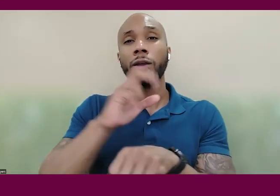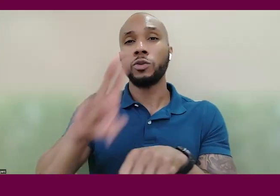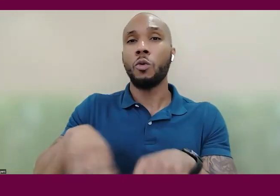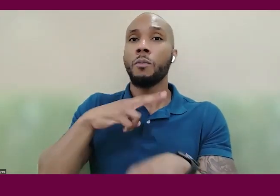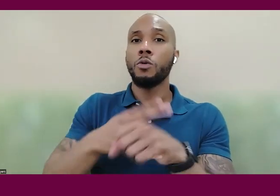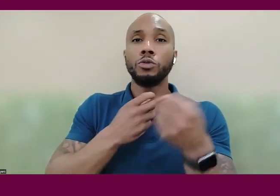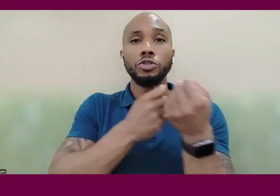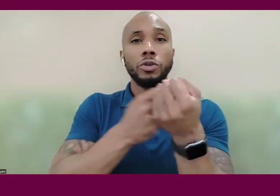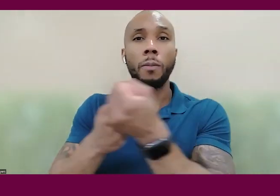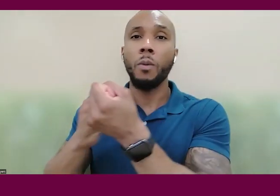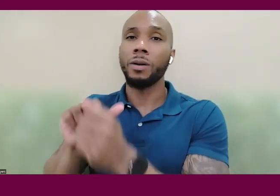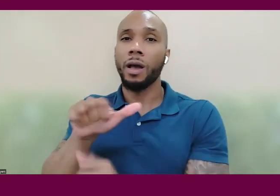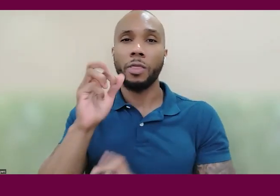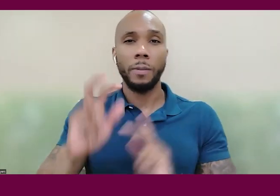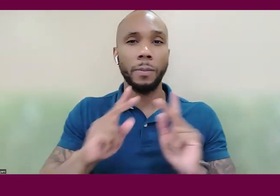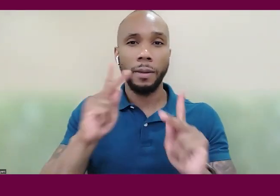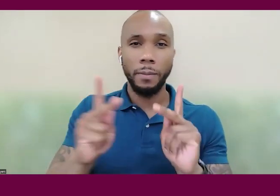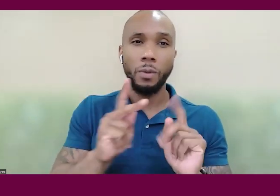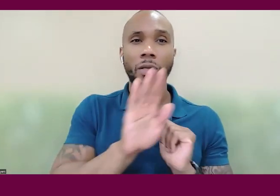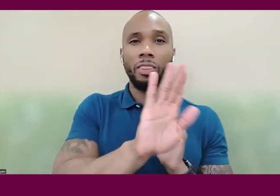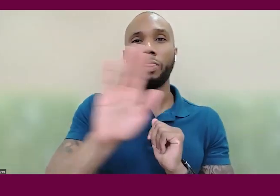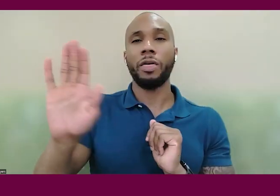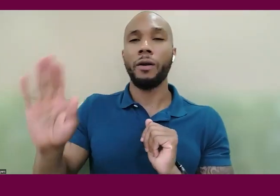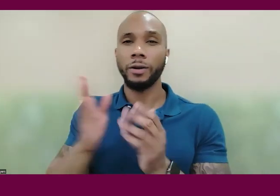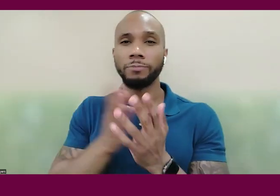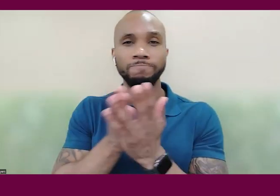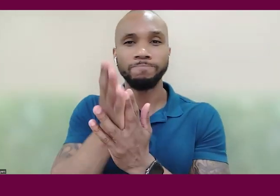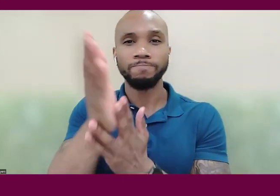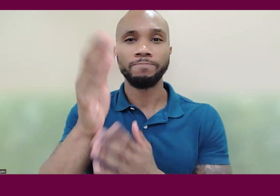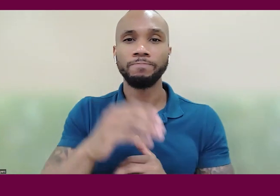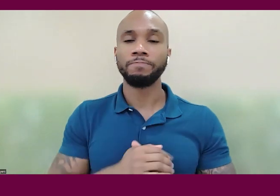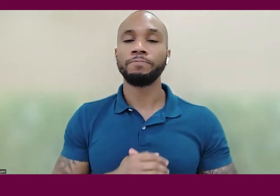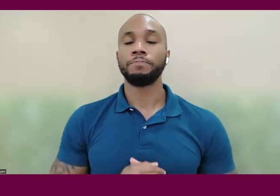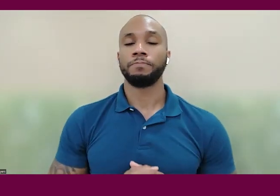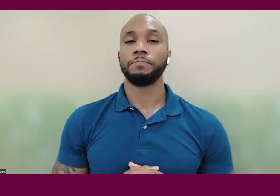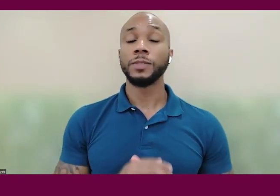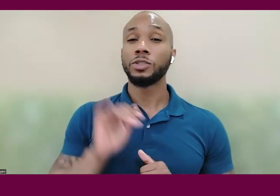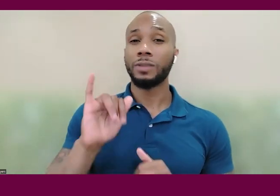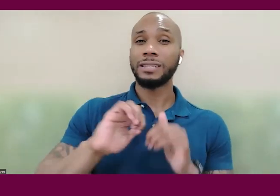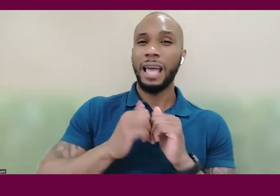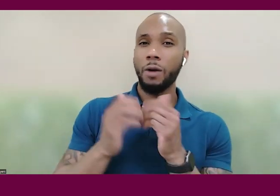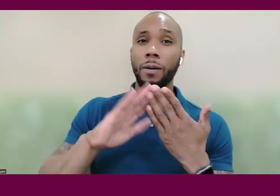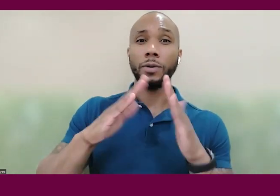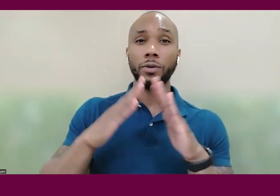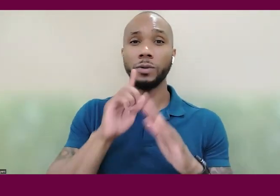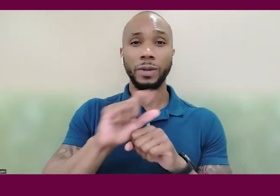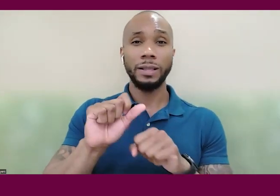other people in what they're going through. That's how community is built.